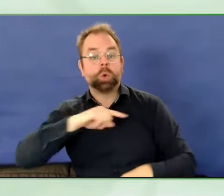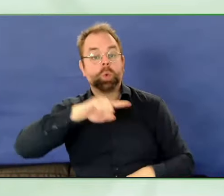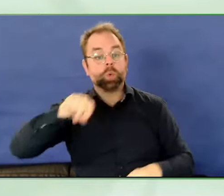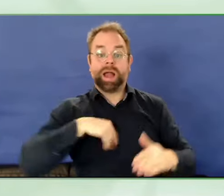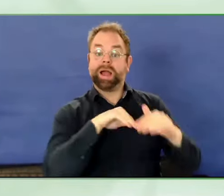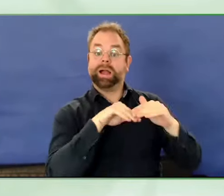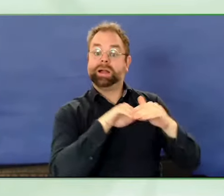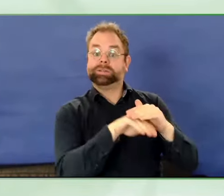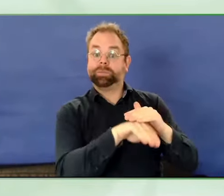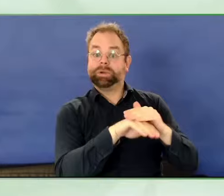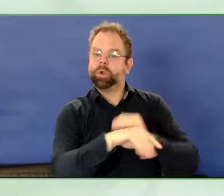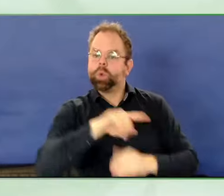disabilities.